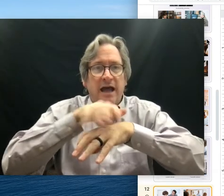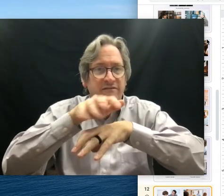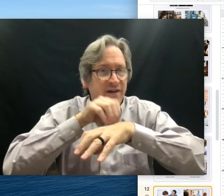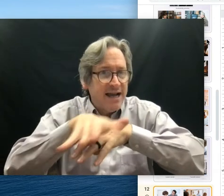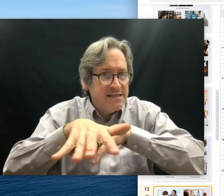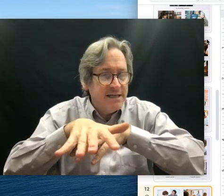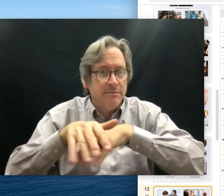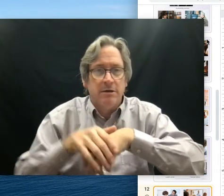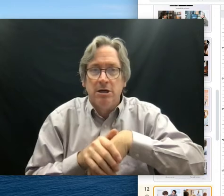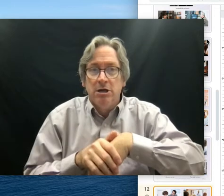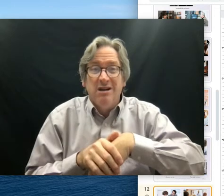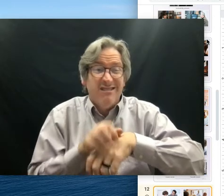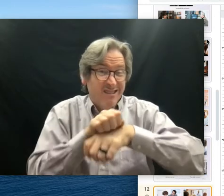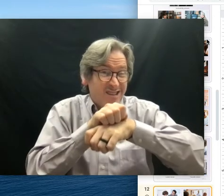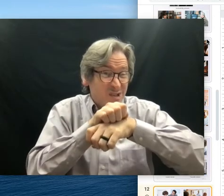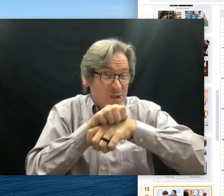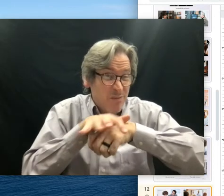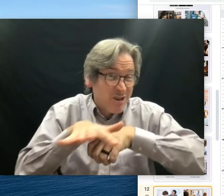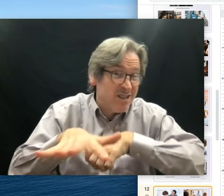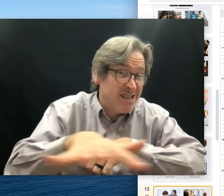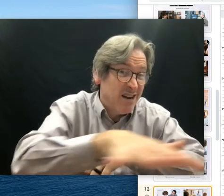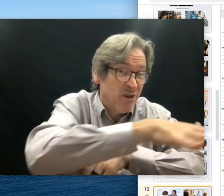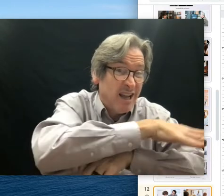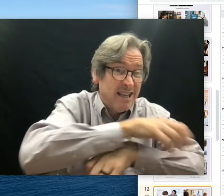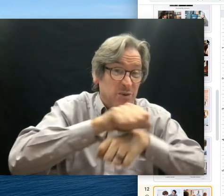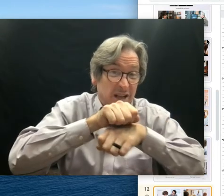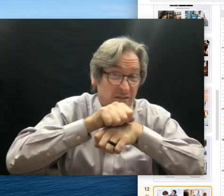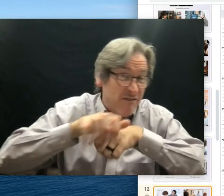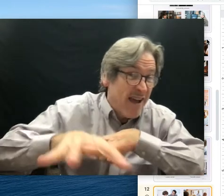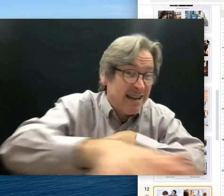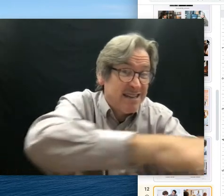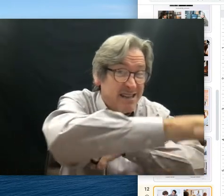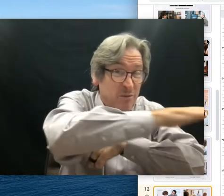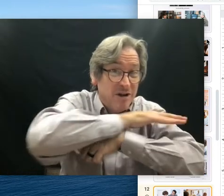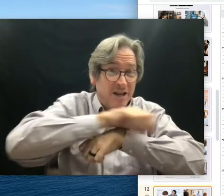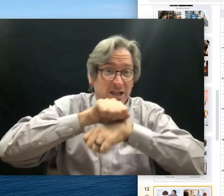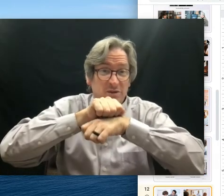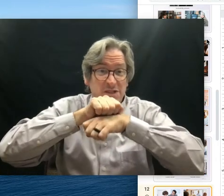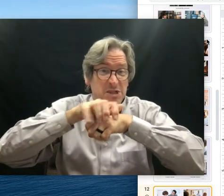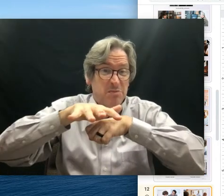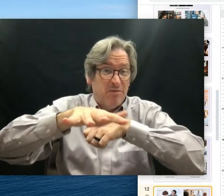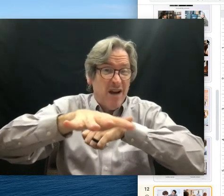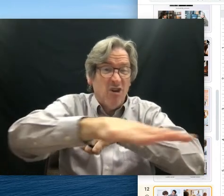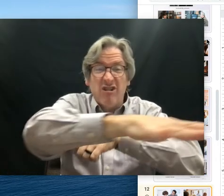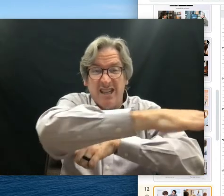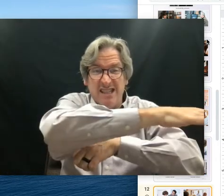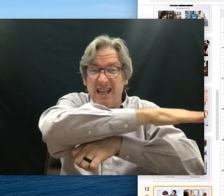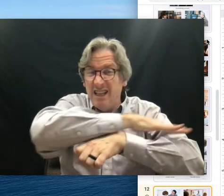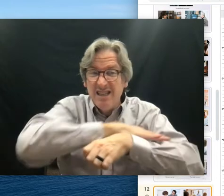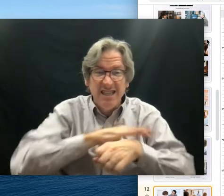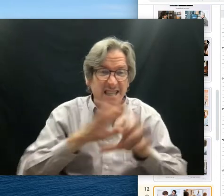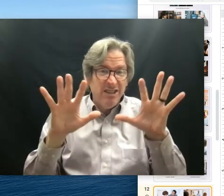advising also similar to the sign for like to infect someone like you've spread your disease you